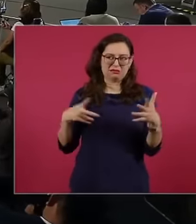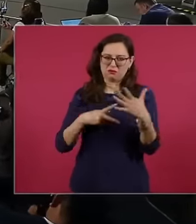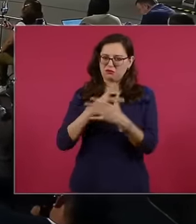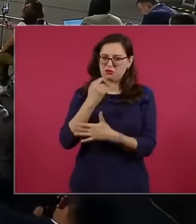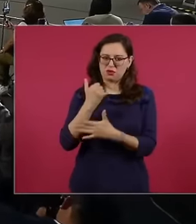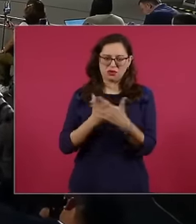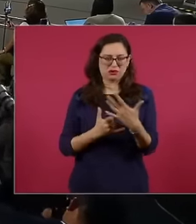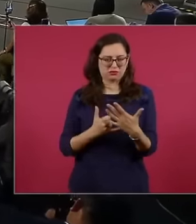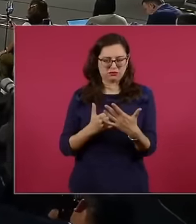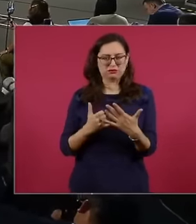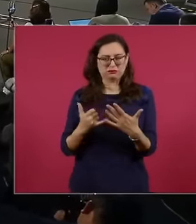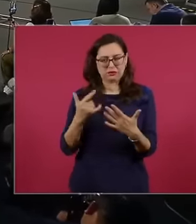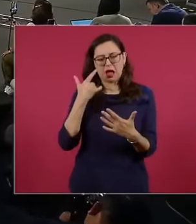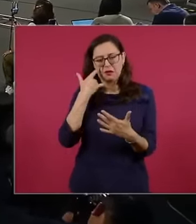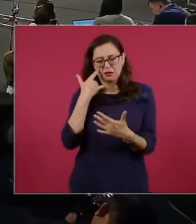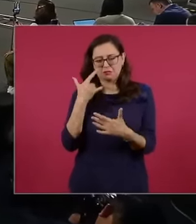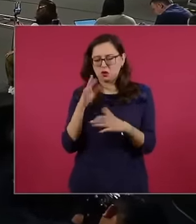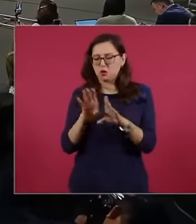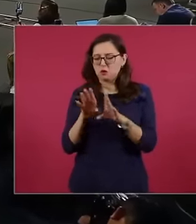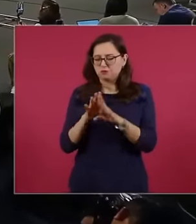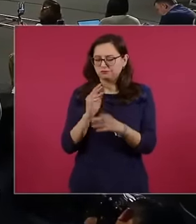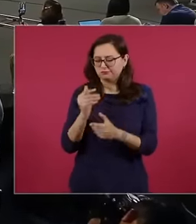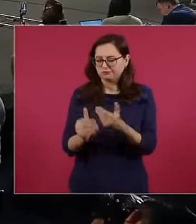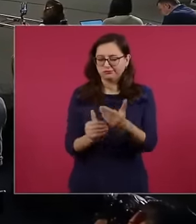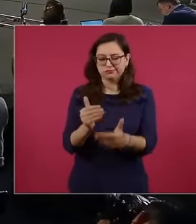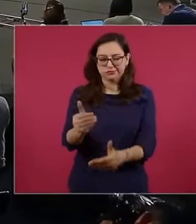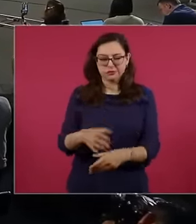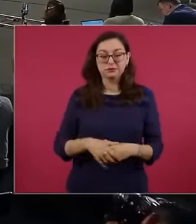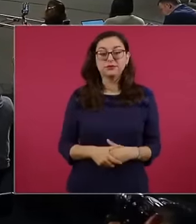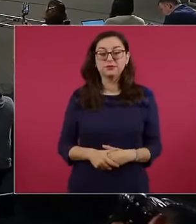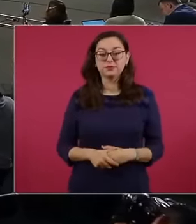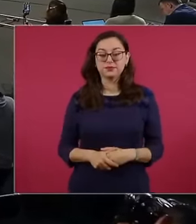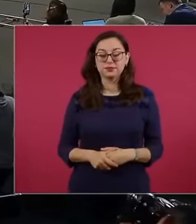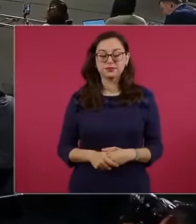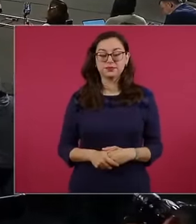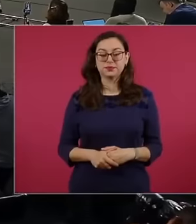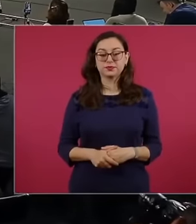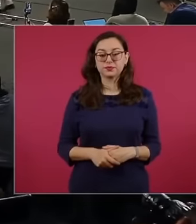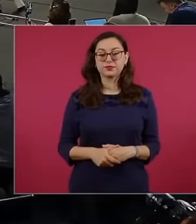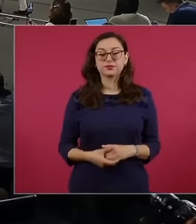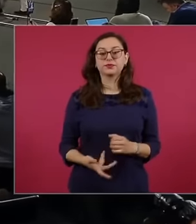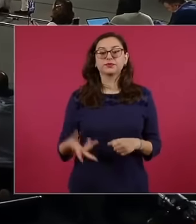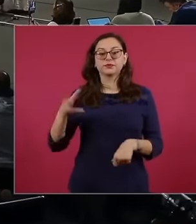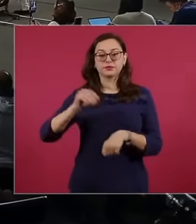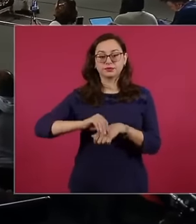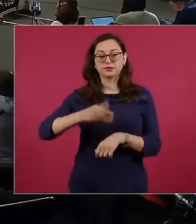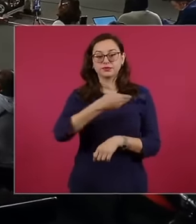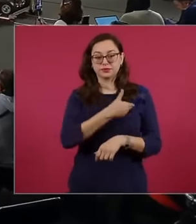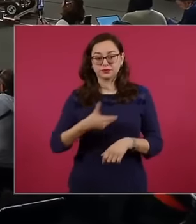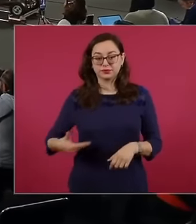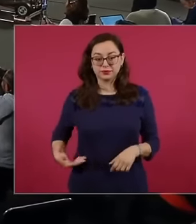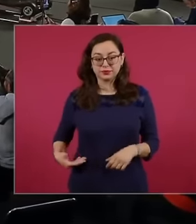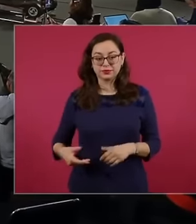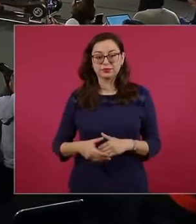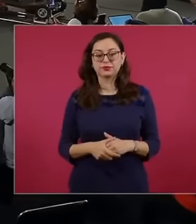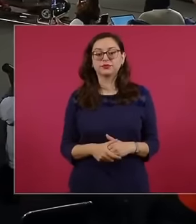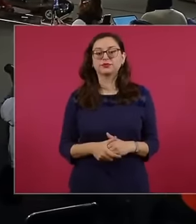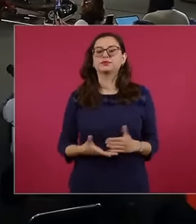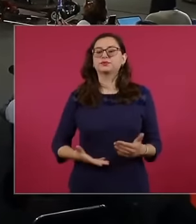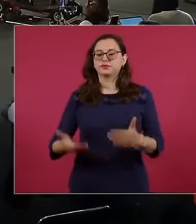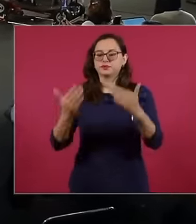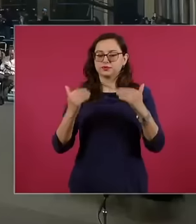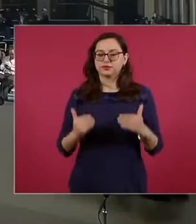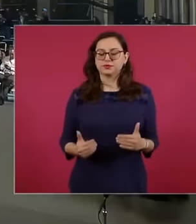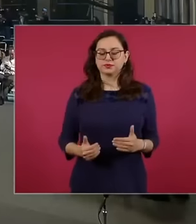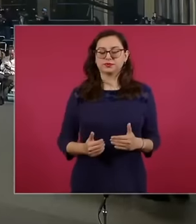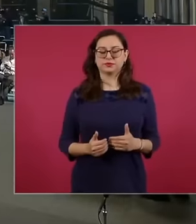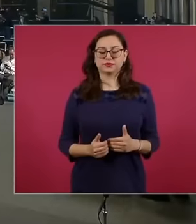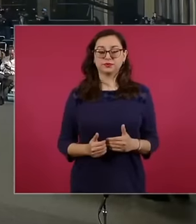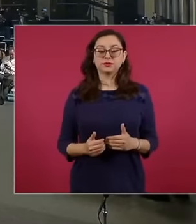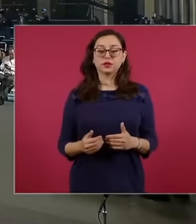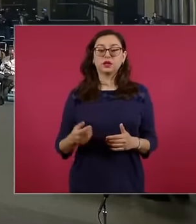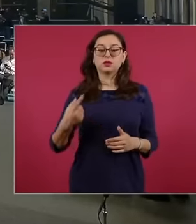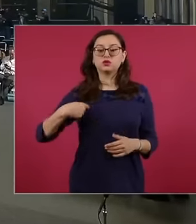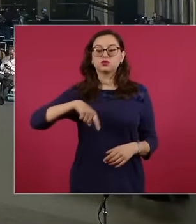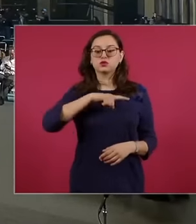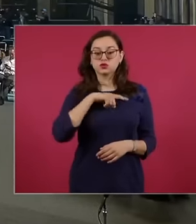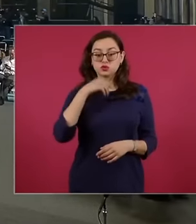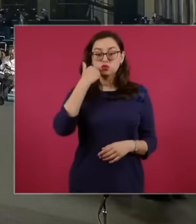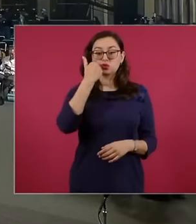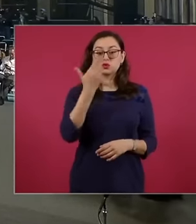we are going. With your permission, Mr. President, let's go next. We want to inform you of the status of